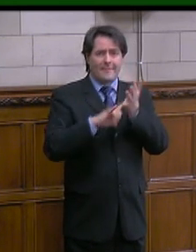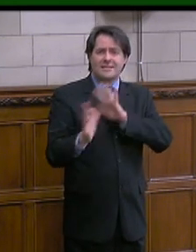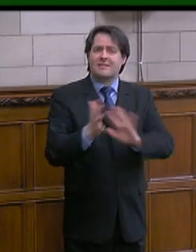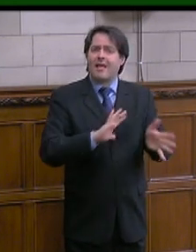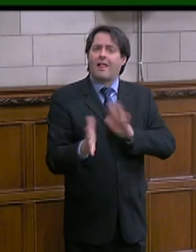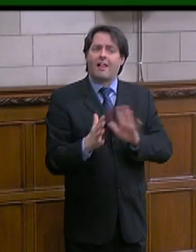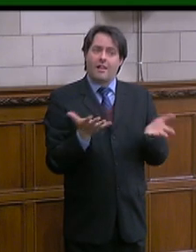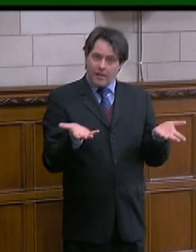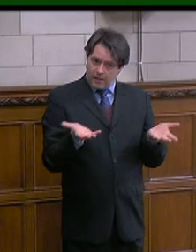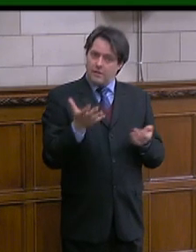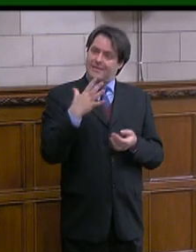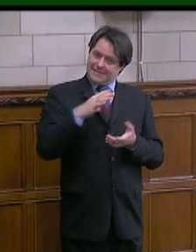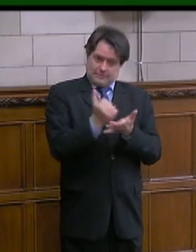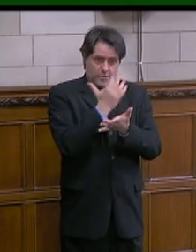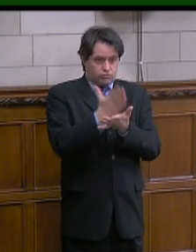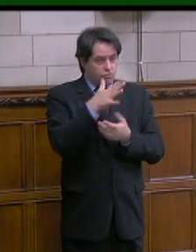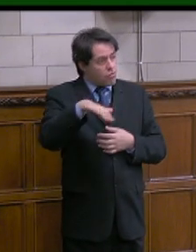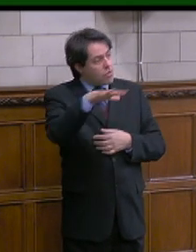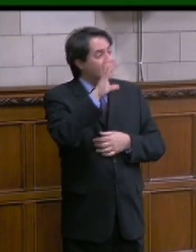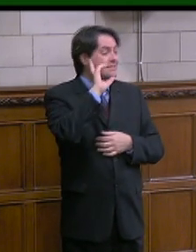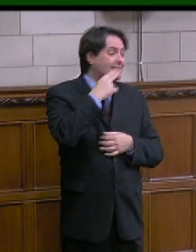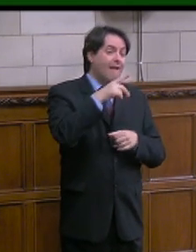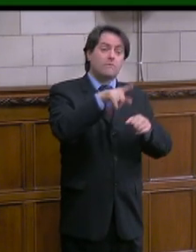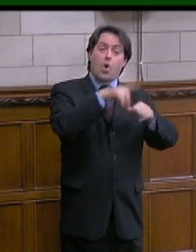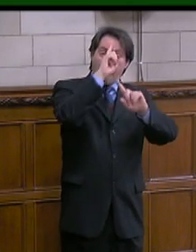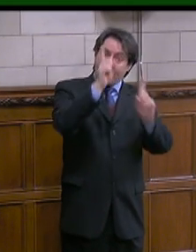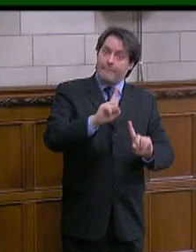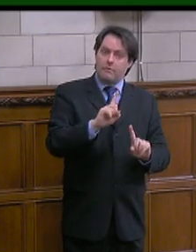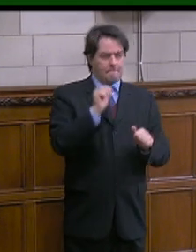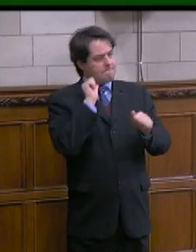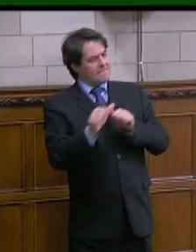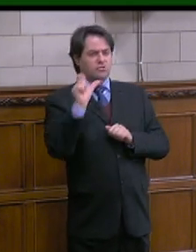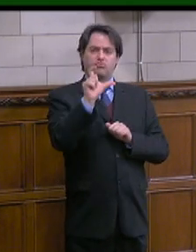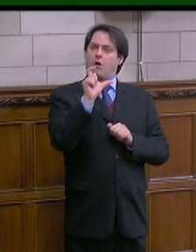We need to ensure deaf young people have the best possible chance.